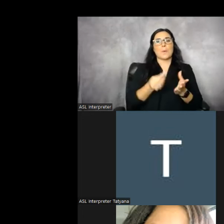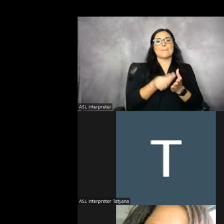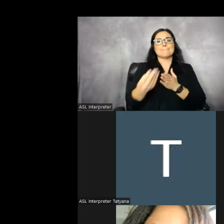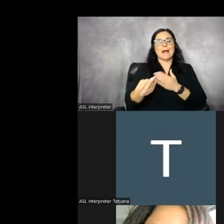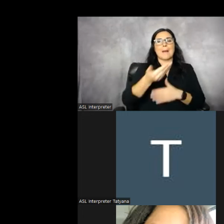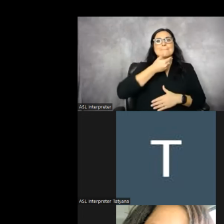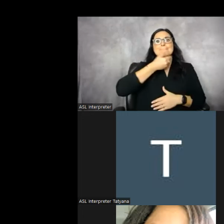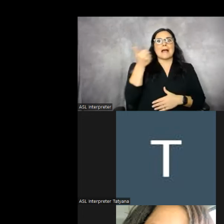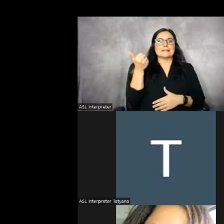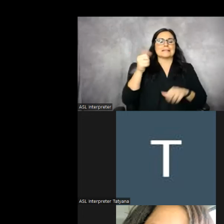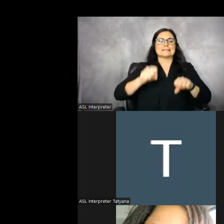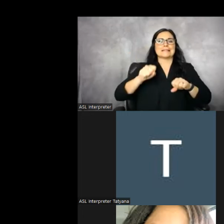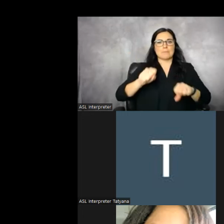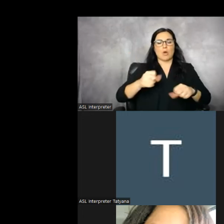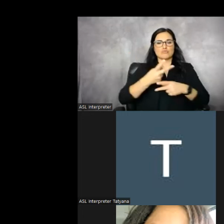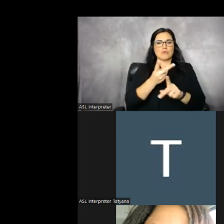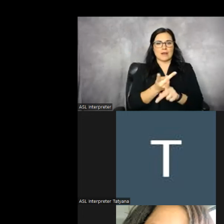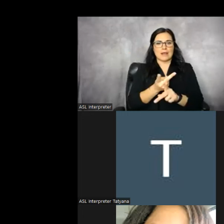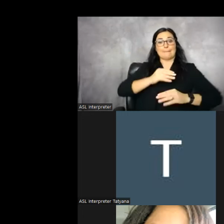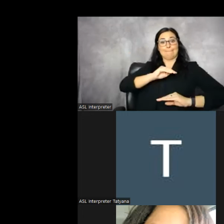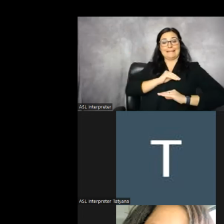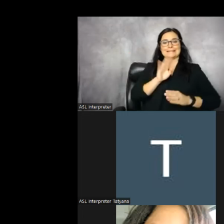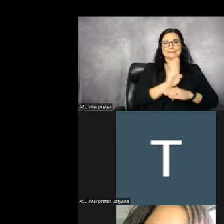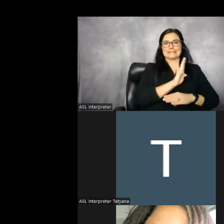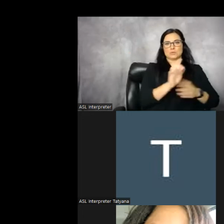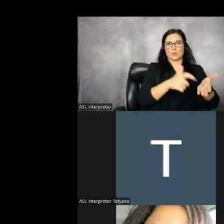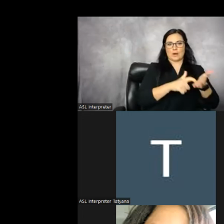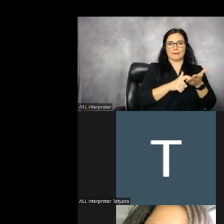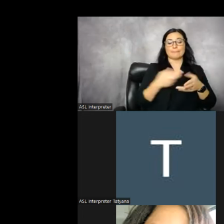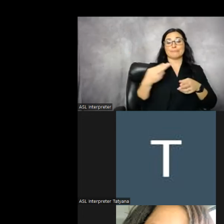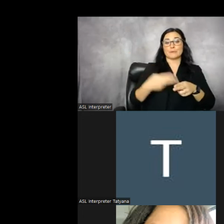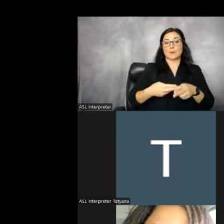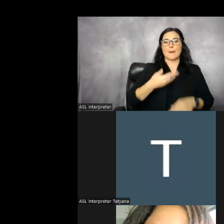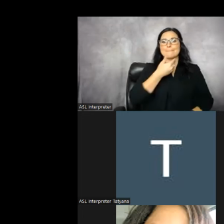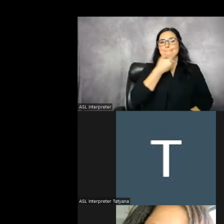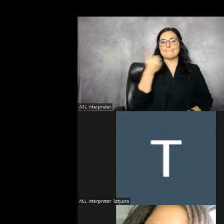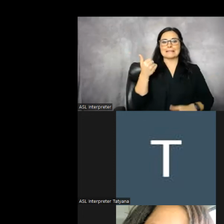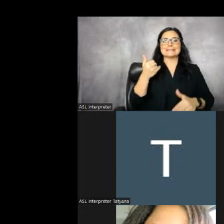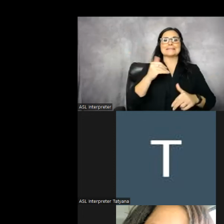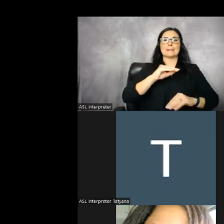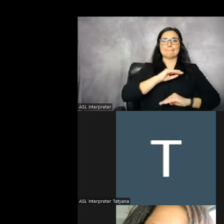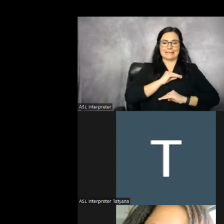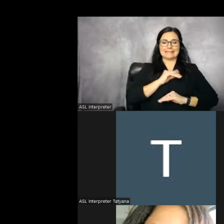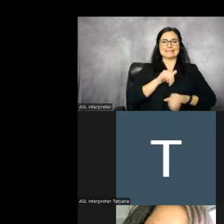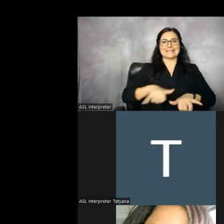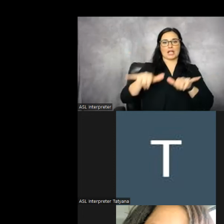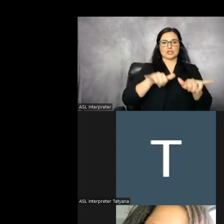that meets our business requirements. This is what's known as the "Best Meets" standard in Section 508.